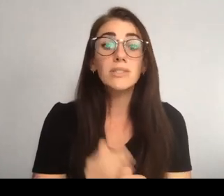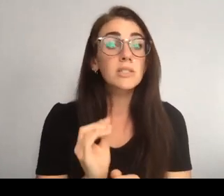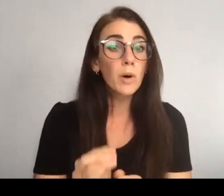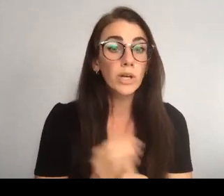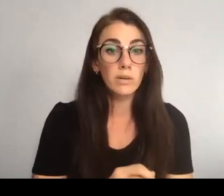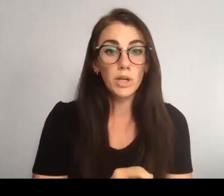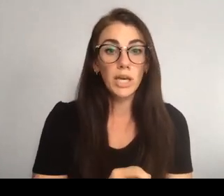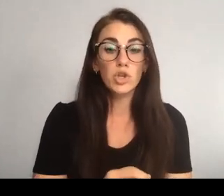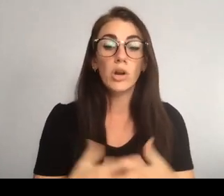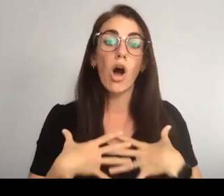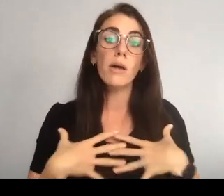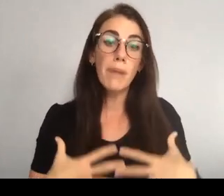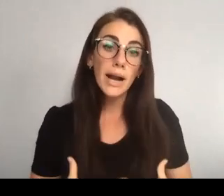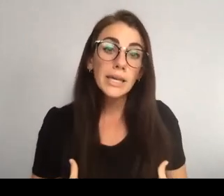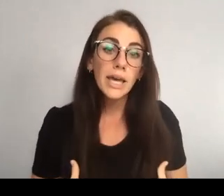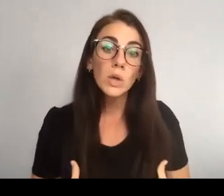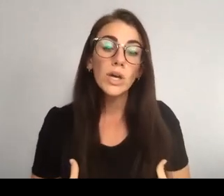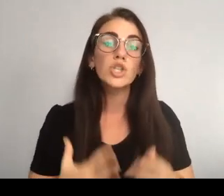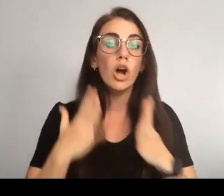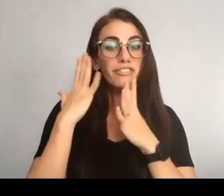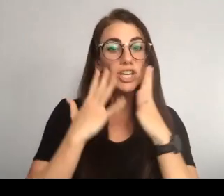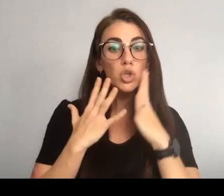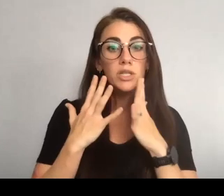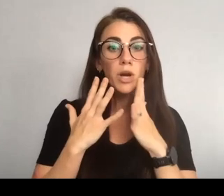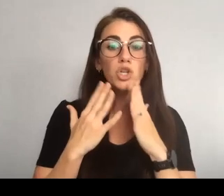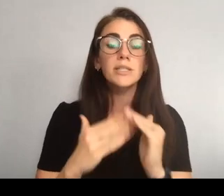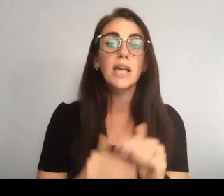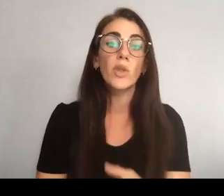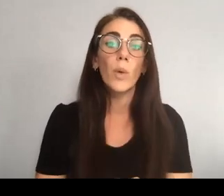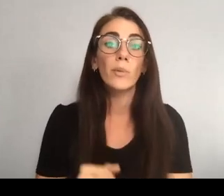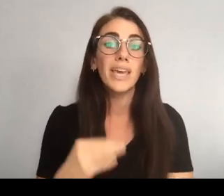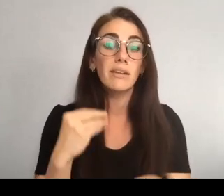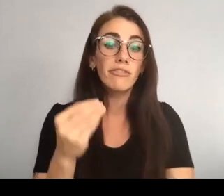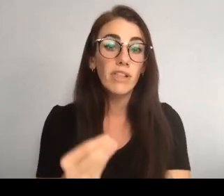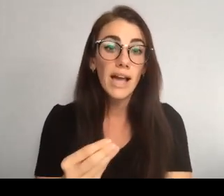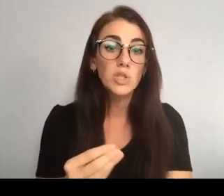spoken communication our body language, our facial expressions, and the way we inflect